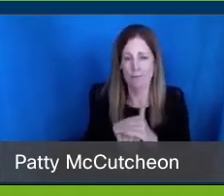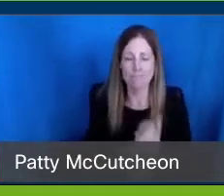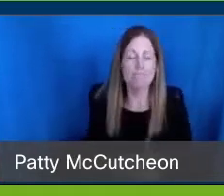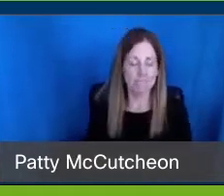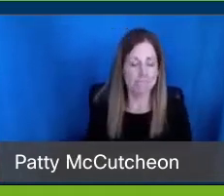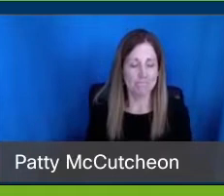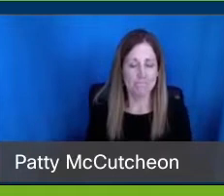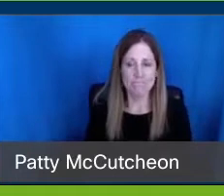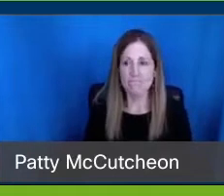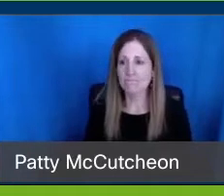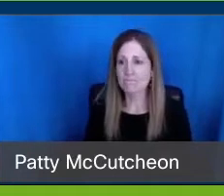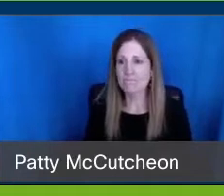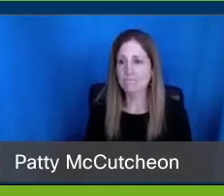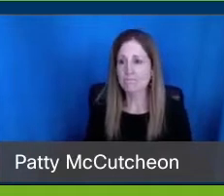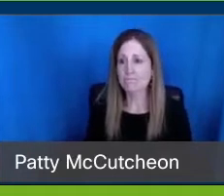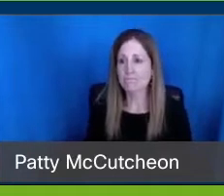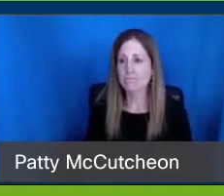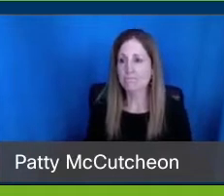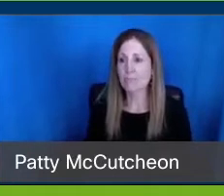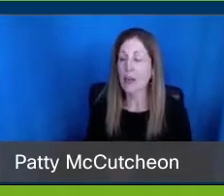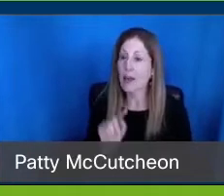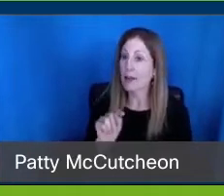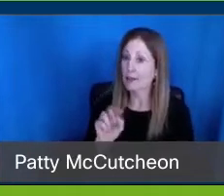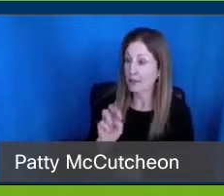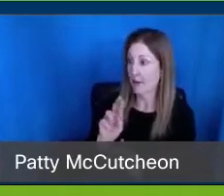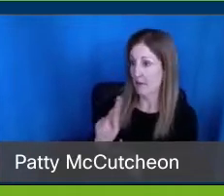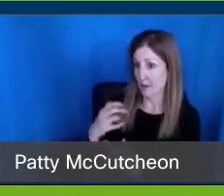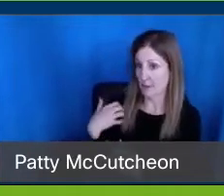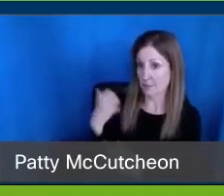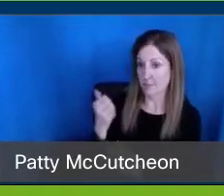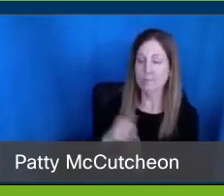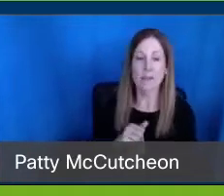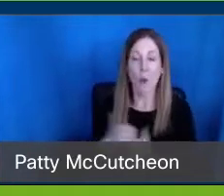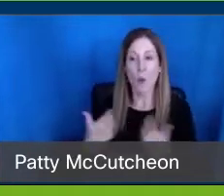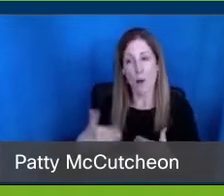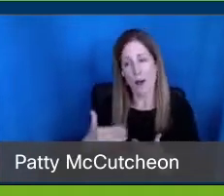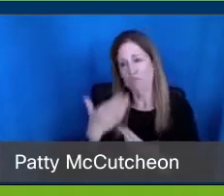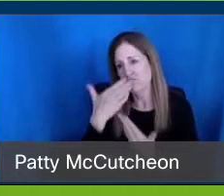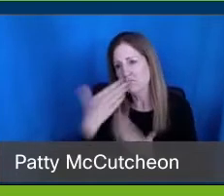[Tarek] Wow, and certainly, I want to extend those condolences to a family